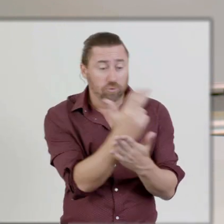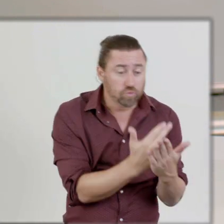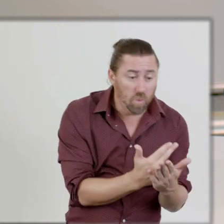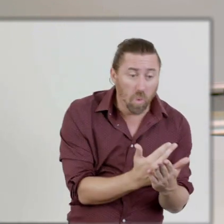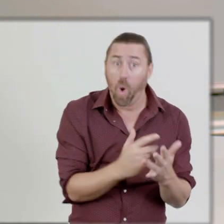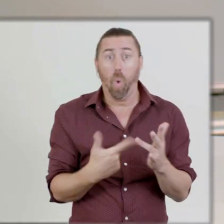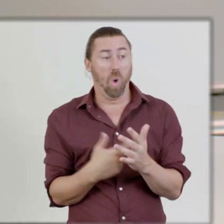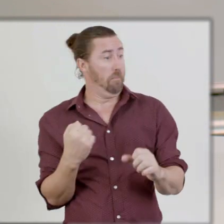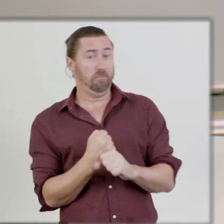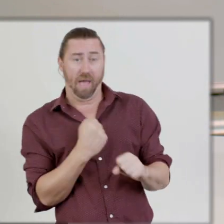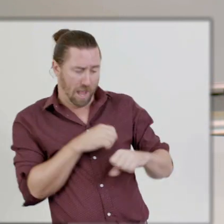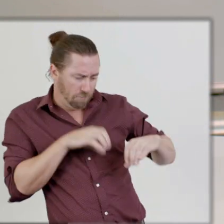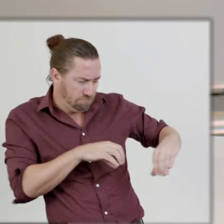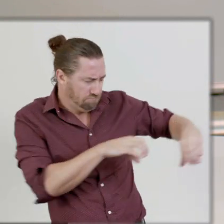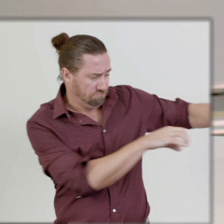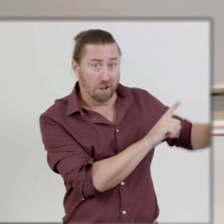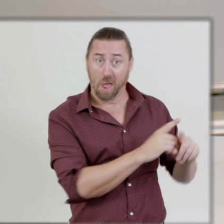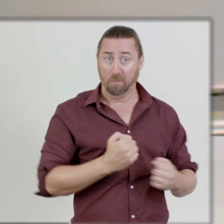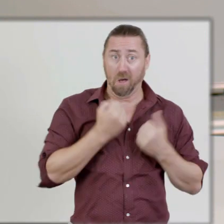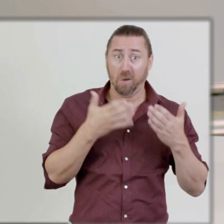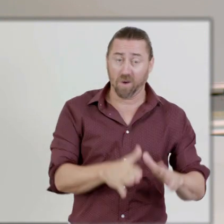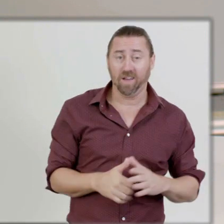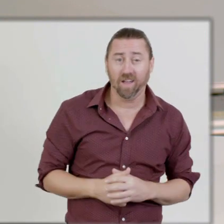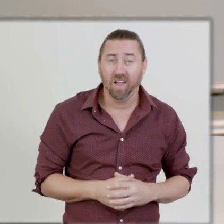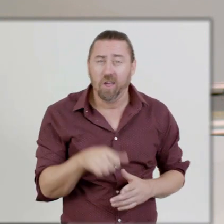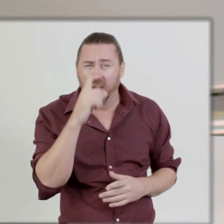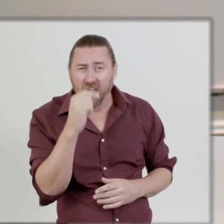of the planets. This could be a drawing, or a physical model like this.